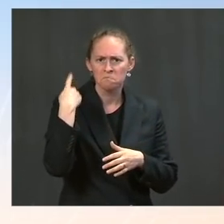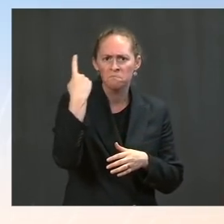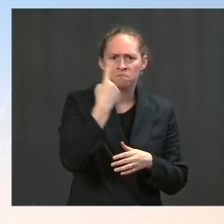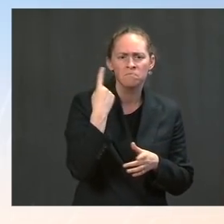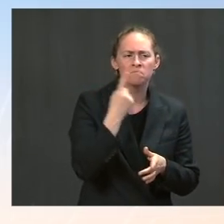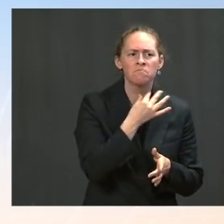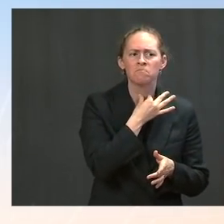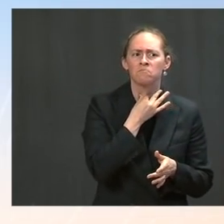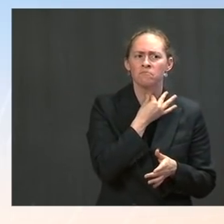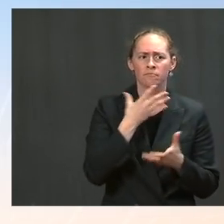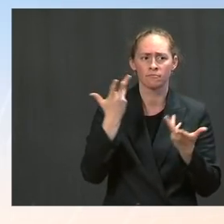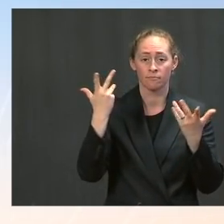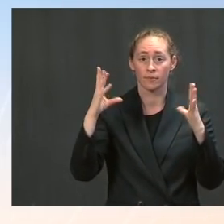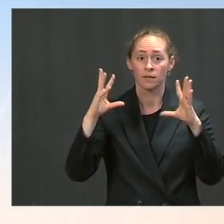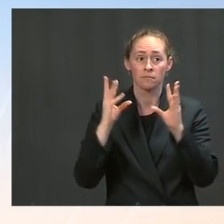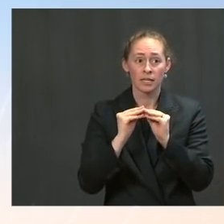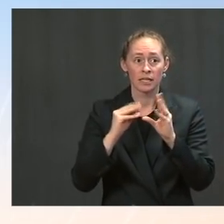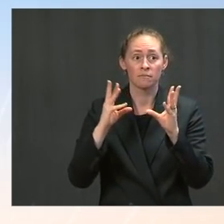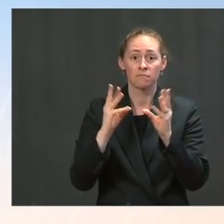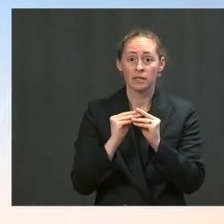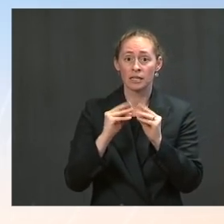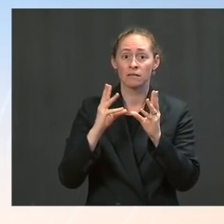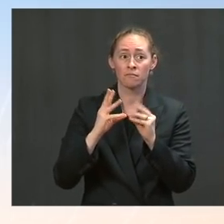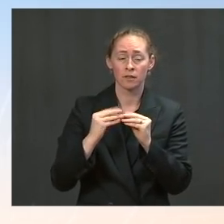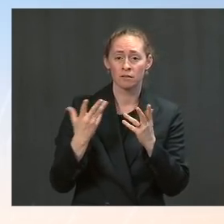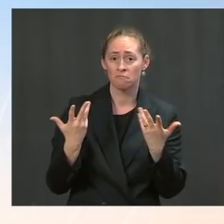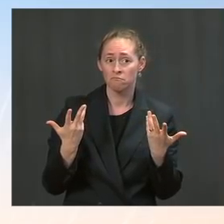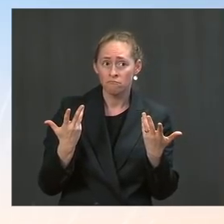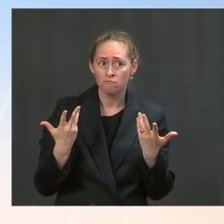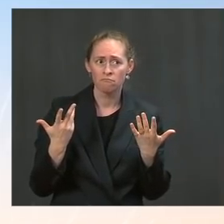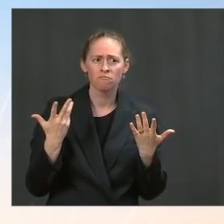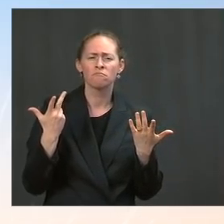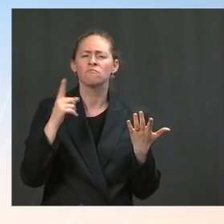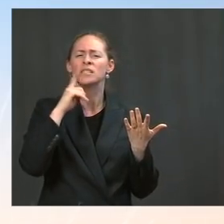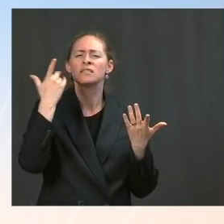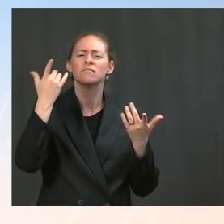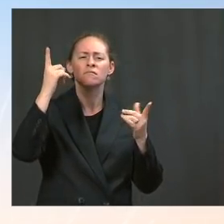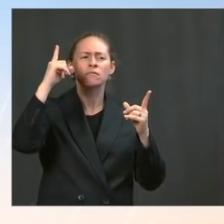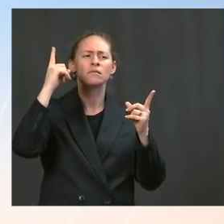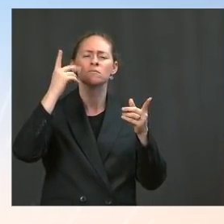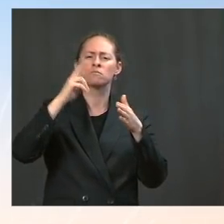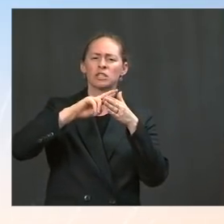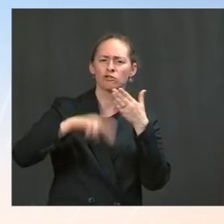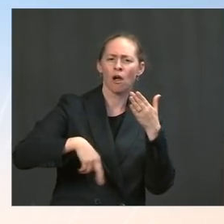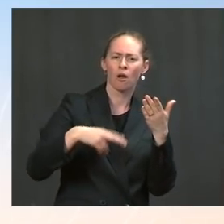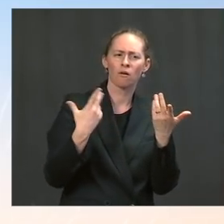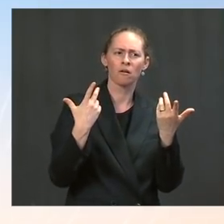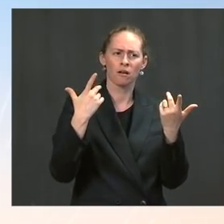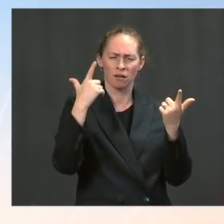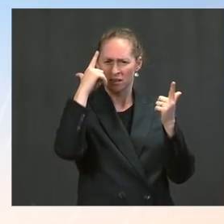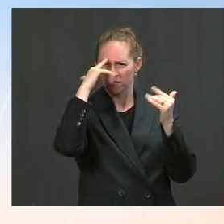still coming out wondering, what is the hope that's going to happen? Because just about every single woman that is in that room has spoken about it.